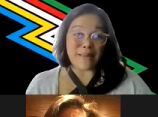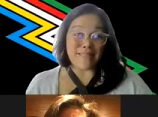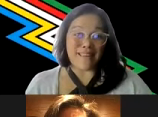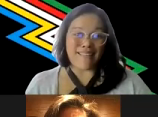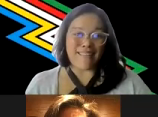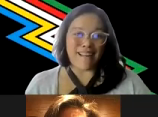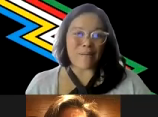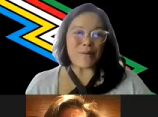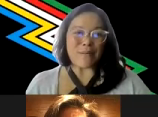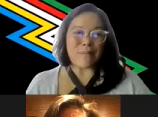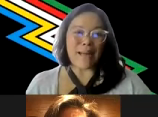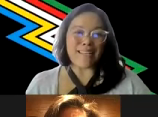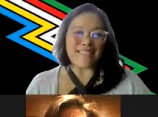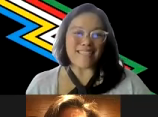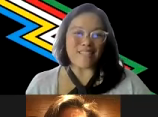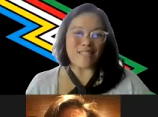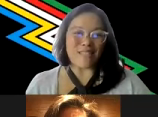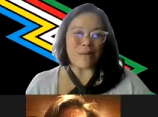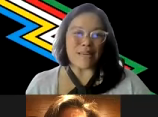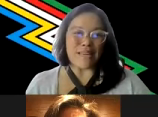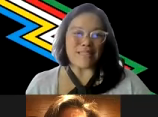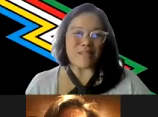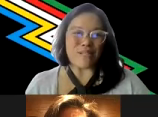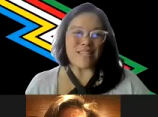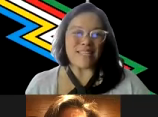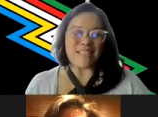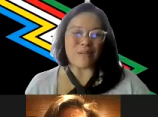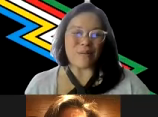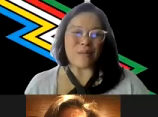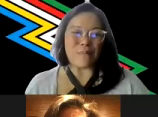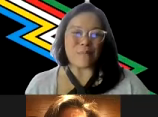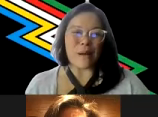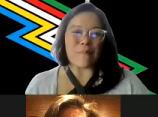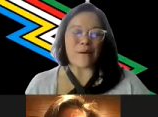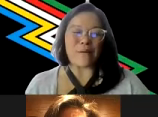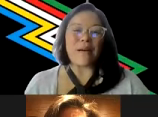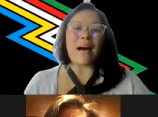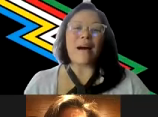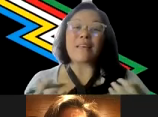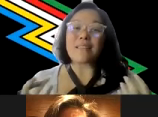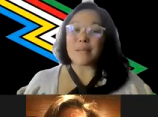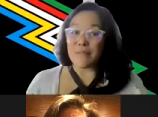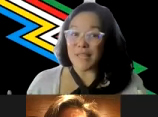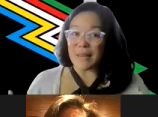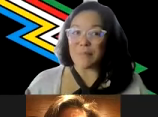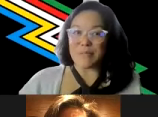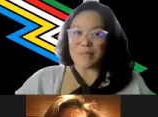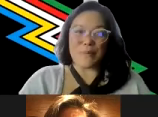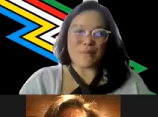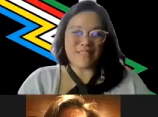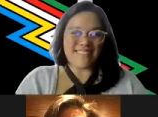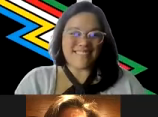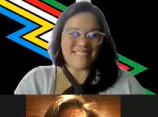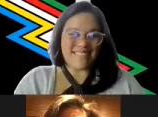being said, I'm going to pass this to Sabine so she can tell you a little bit about, uh, some of the other principles.